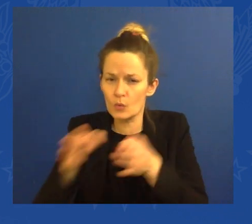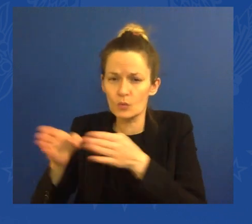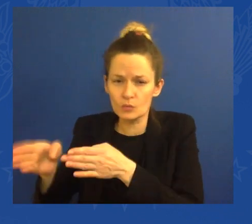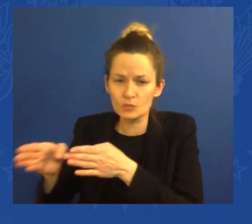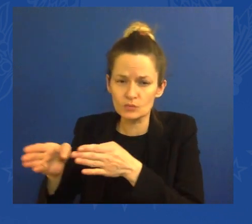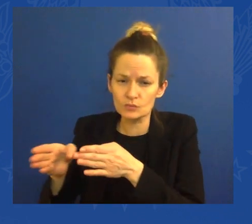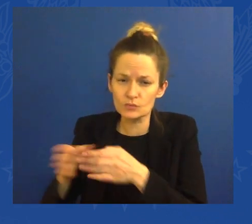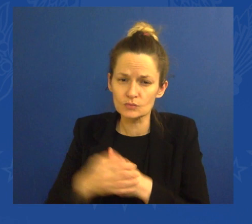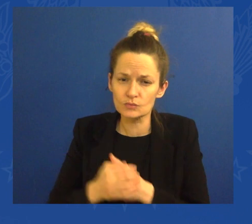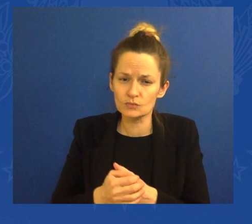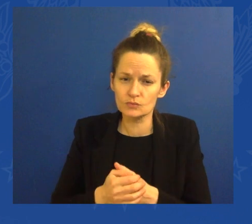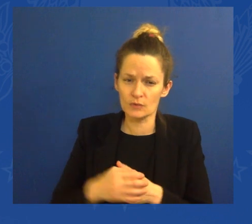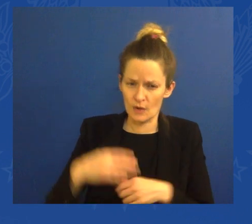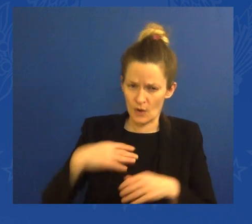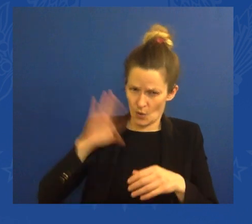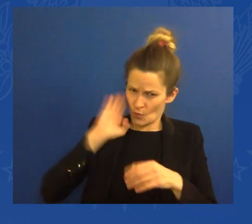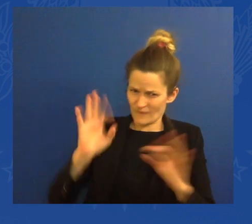the one you look out the window and see here.